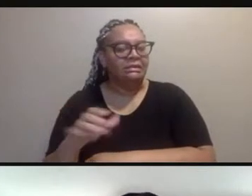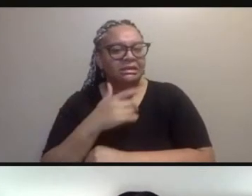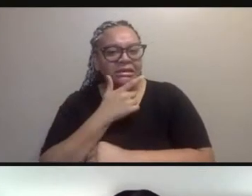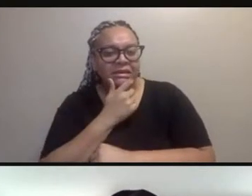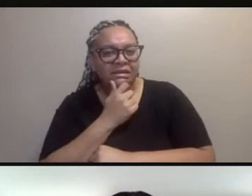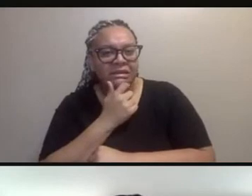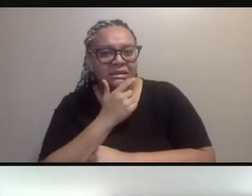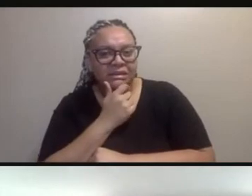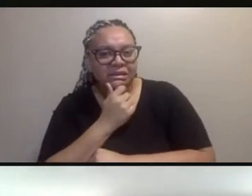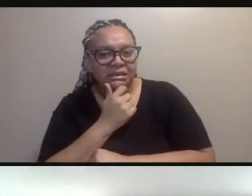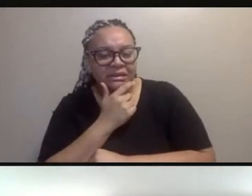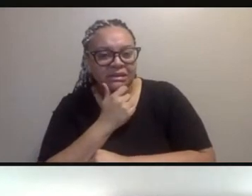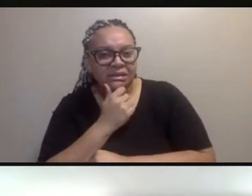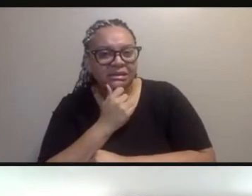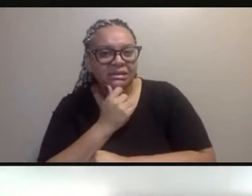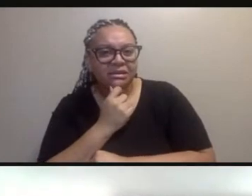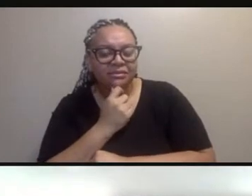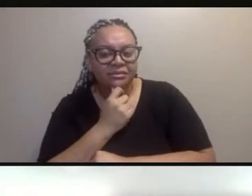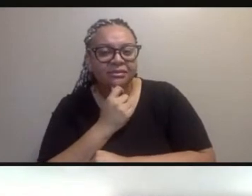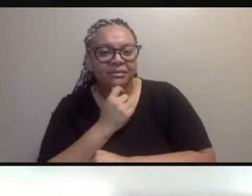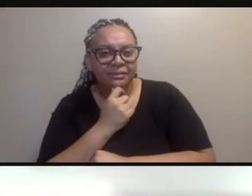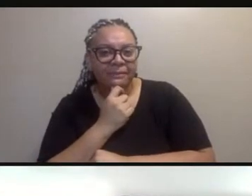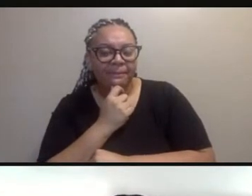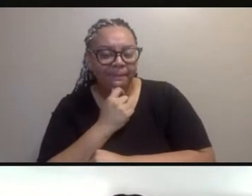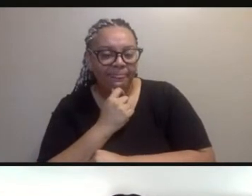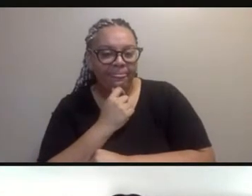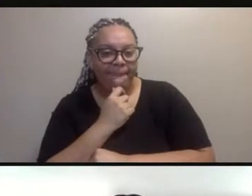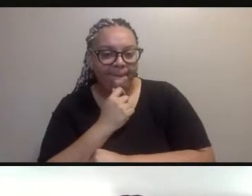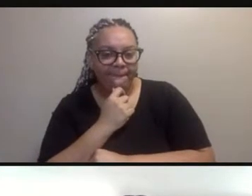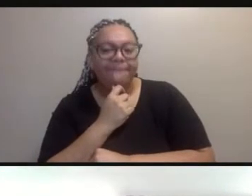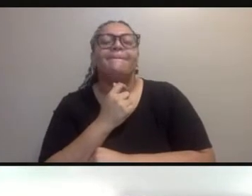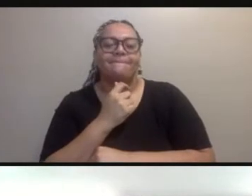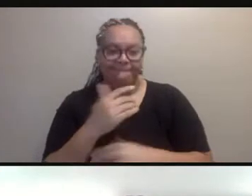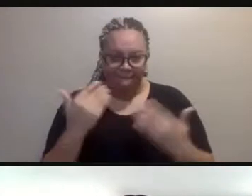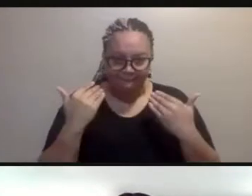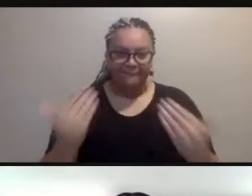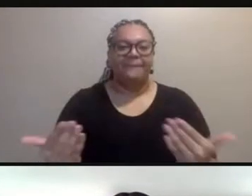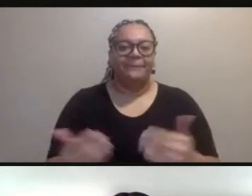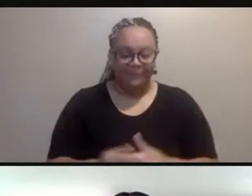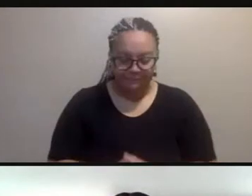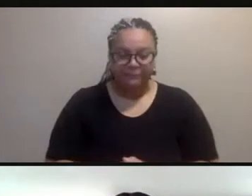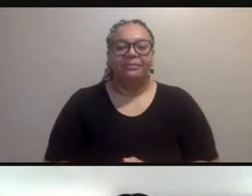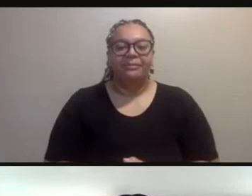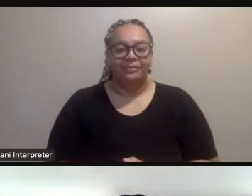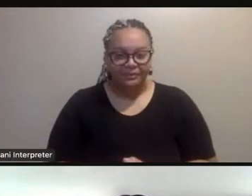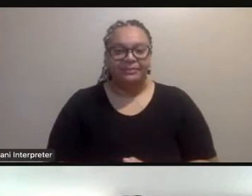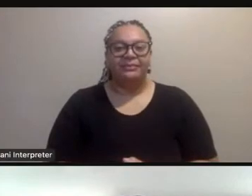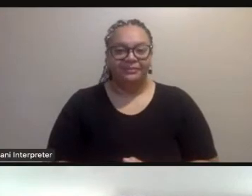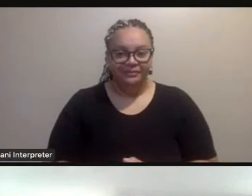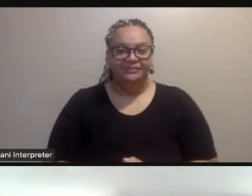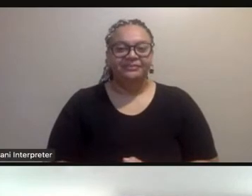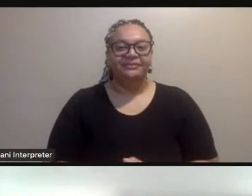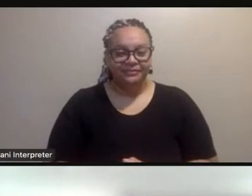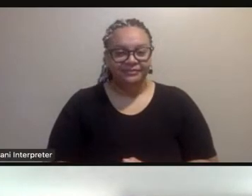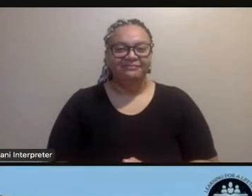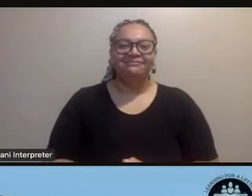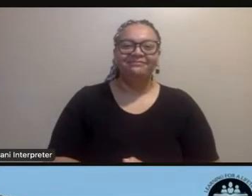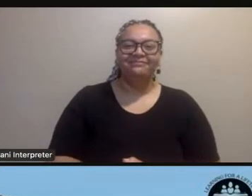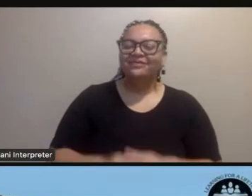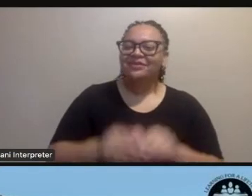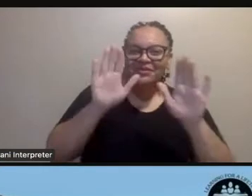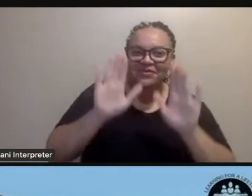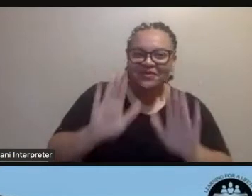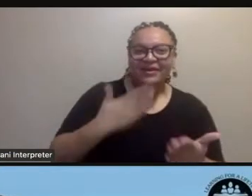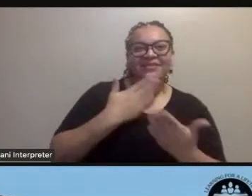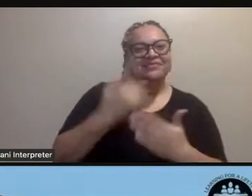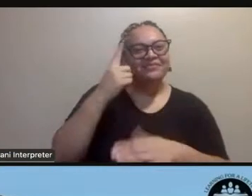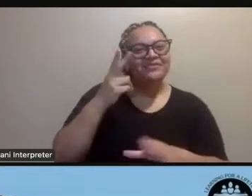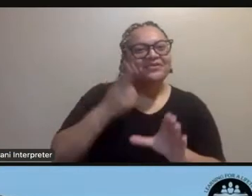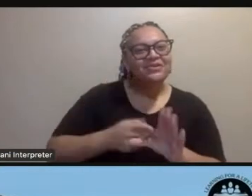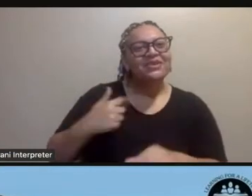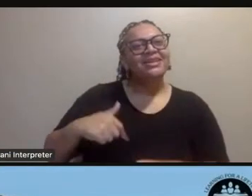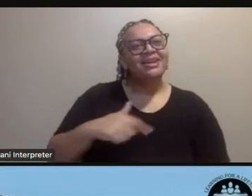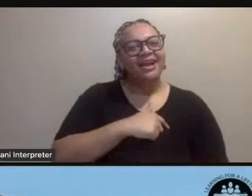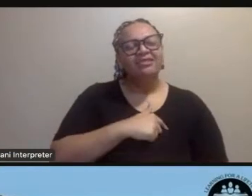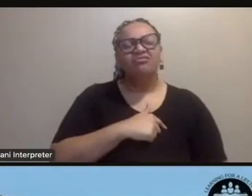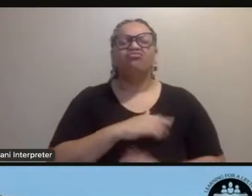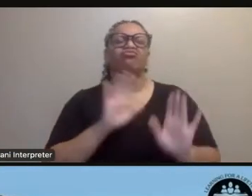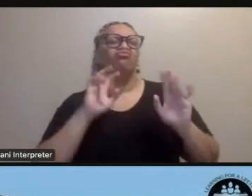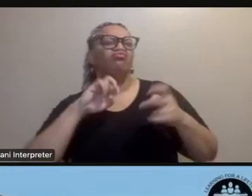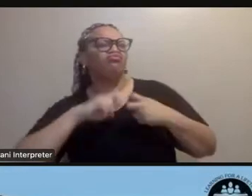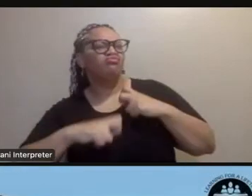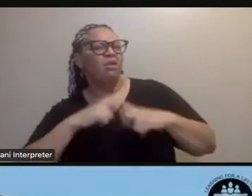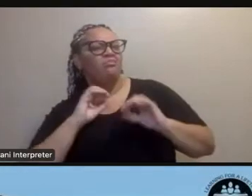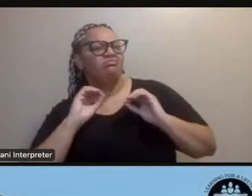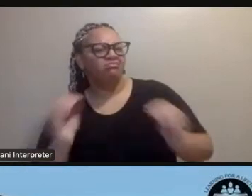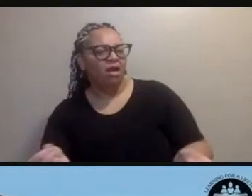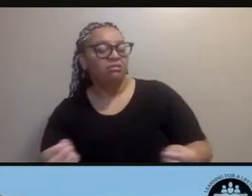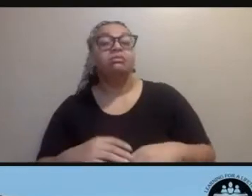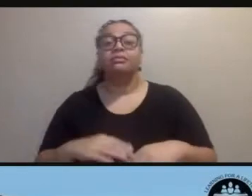SORRY IT'SEEN A WHILE SINCE